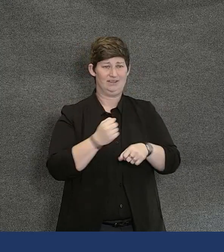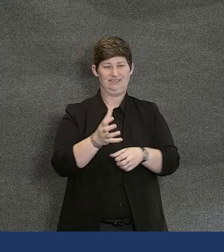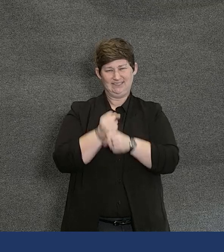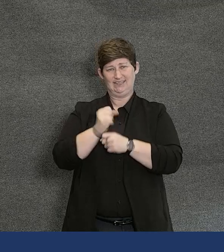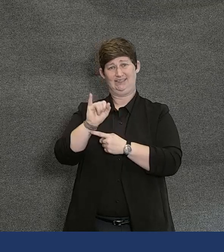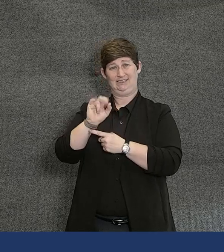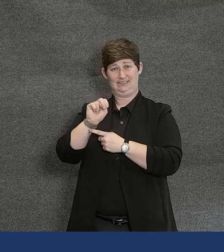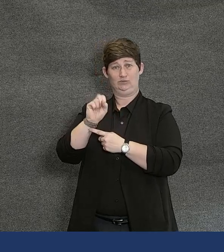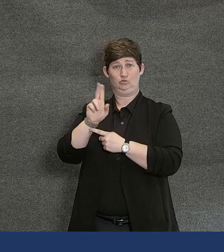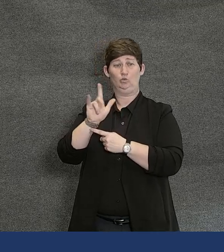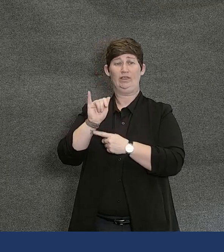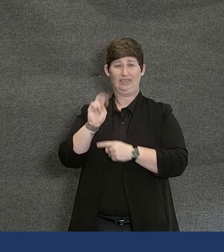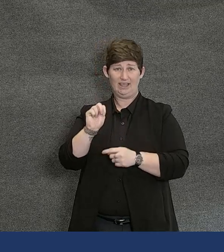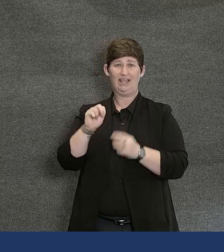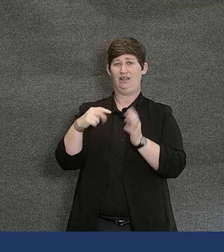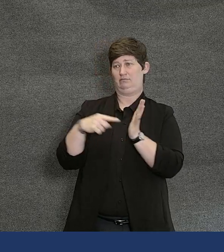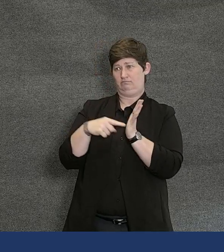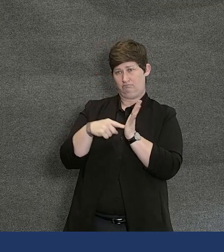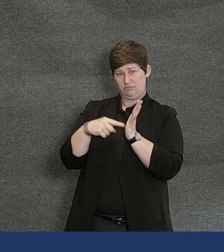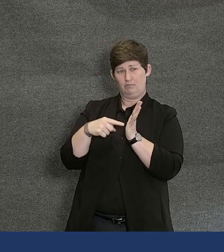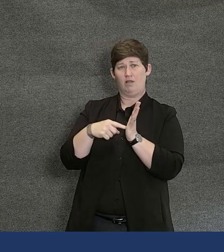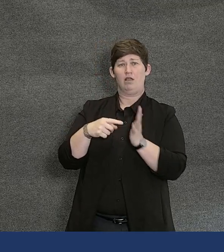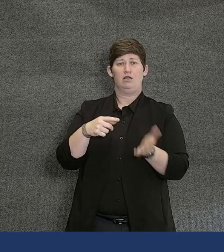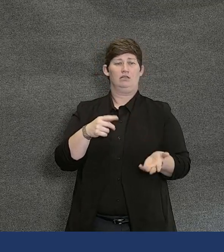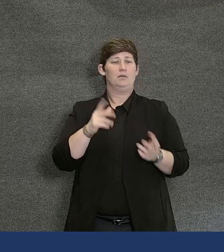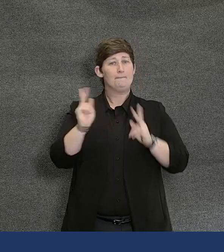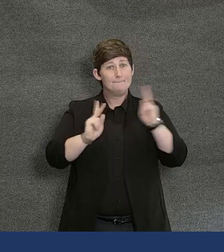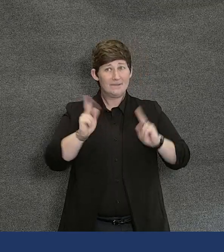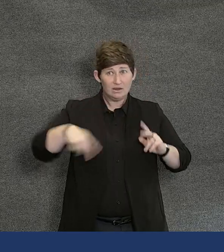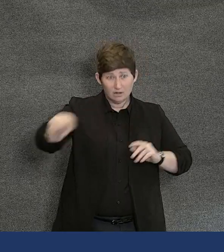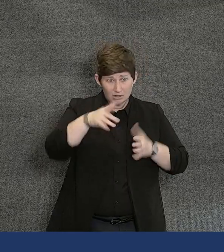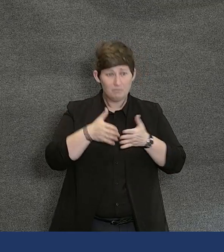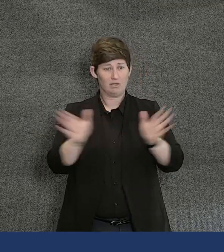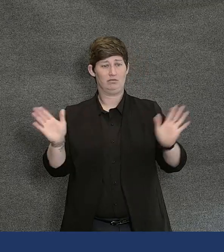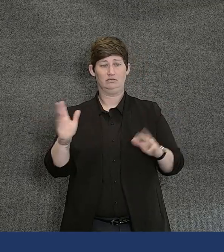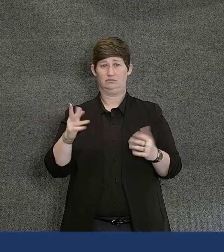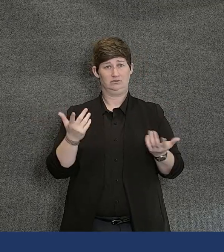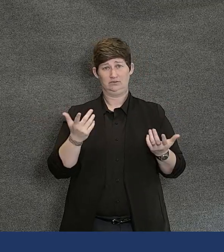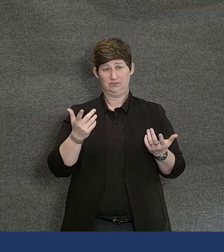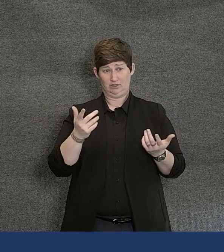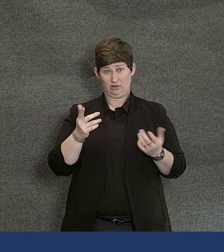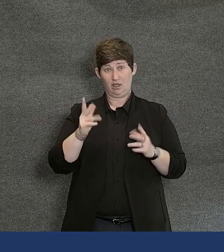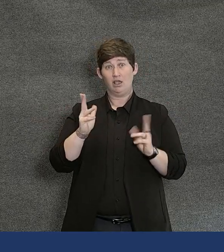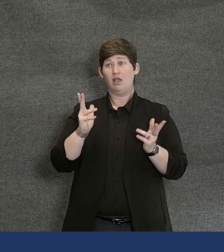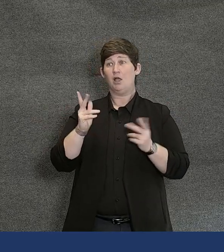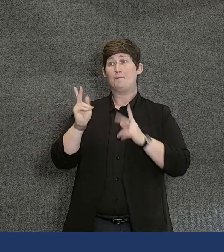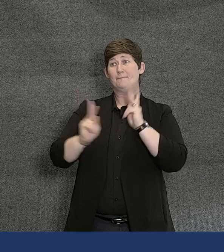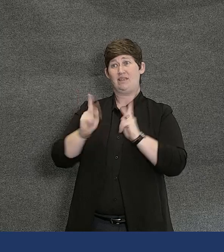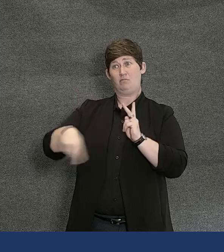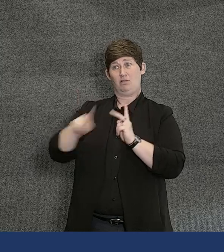that nobody in Minnesota has to die because they can't afford insulin. So I have a lot of respect for his work.